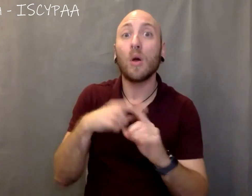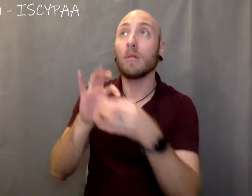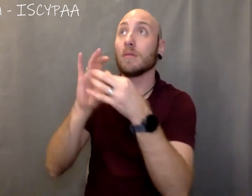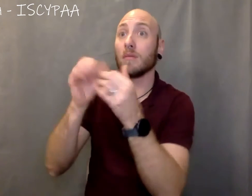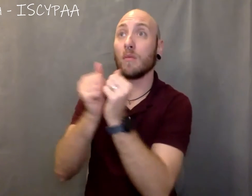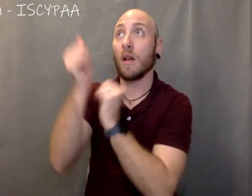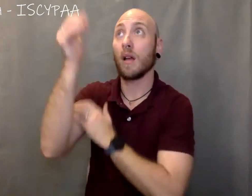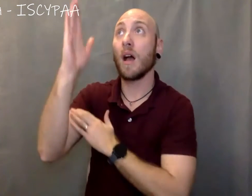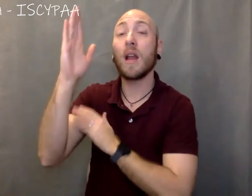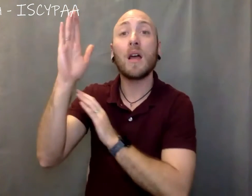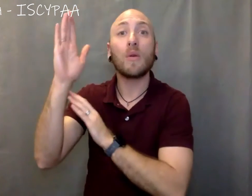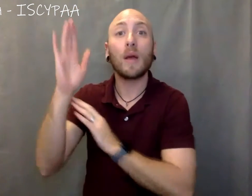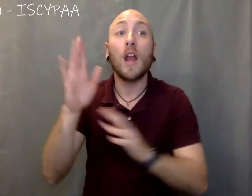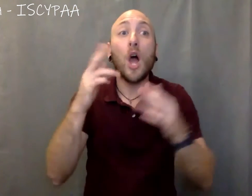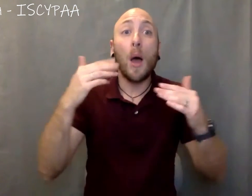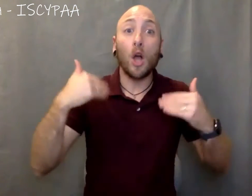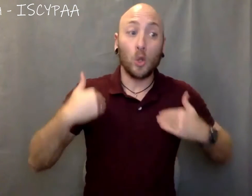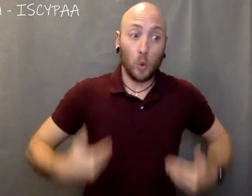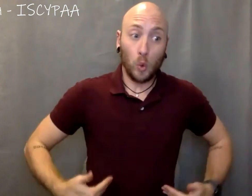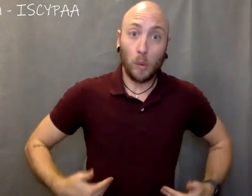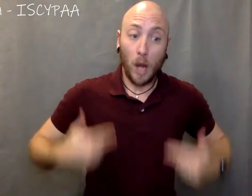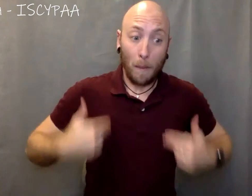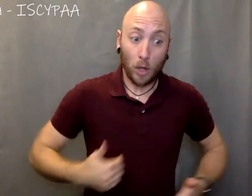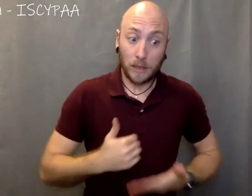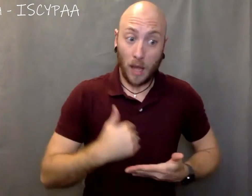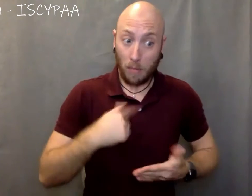alcoholism and so if I'm looking for that guy or that girl to make me better.